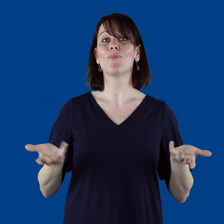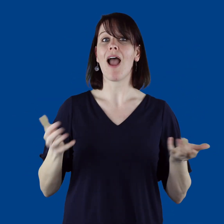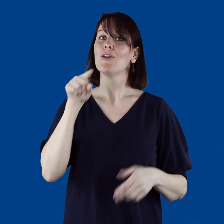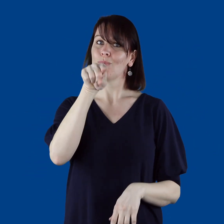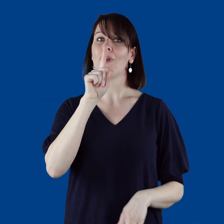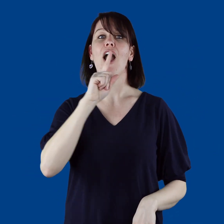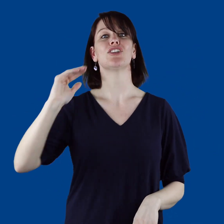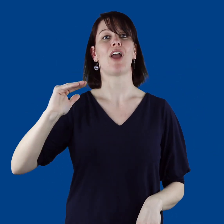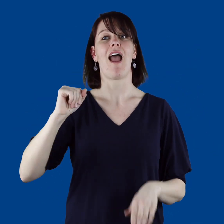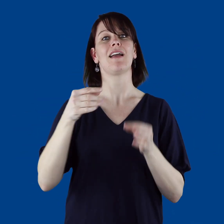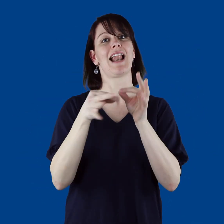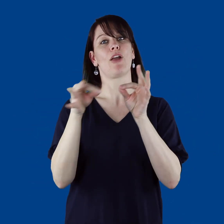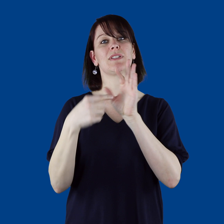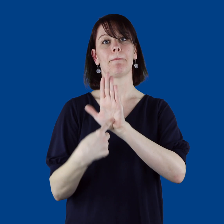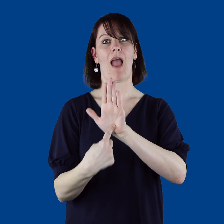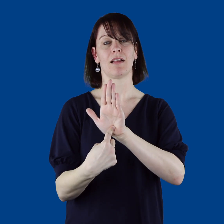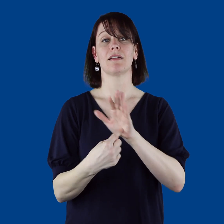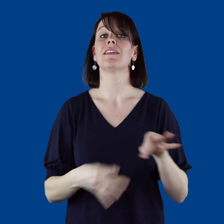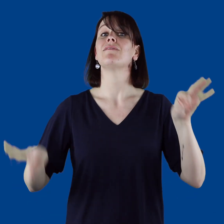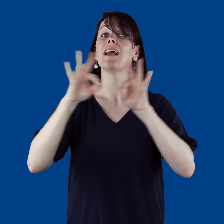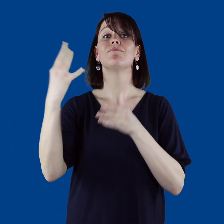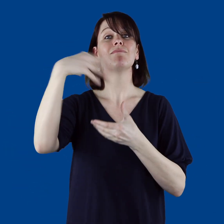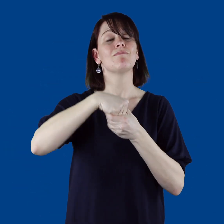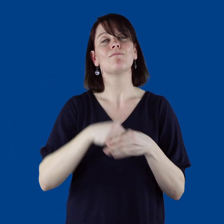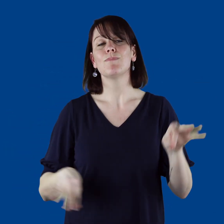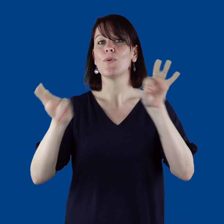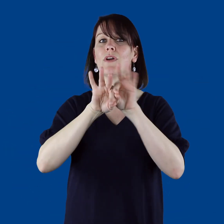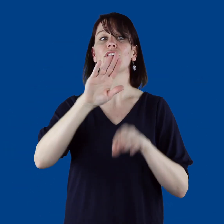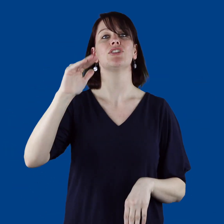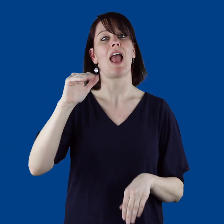The takeaway is that you are your child's language model. Family involvement is critical in your